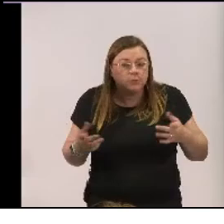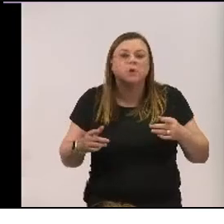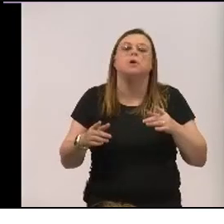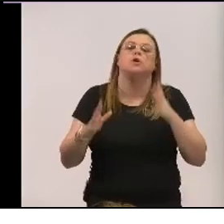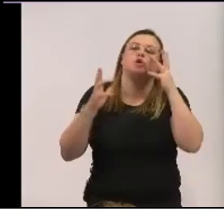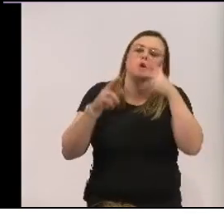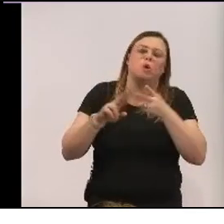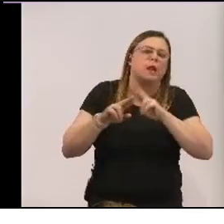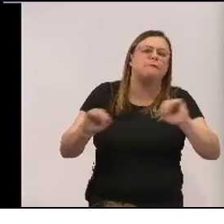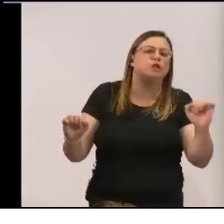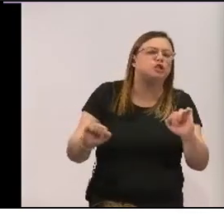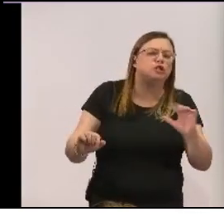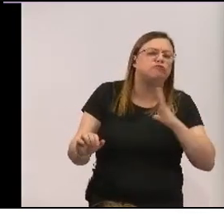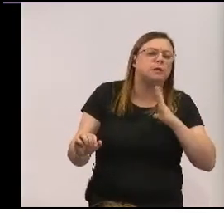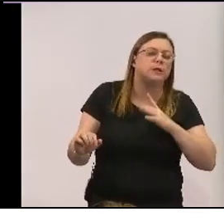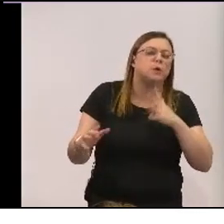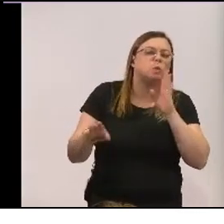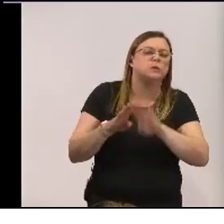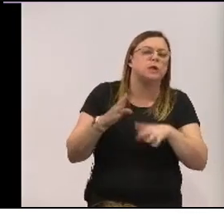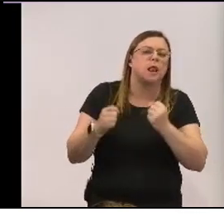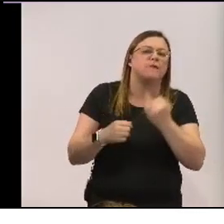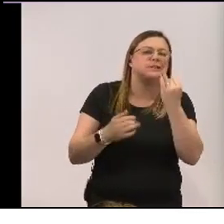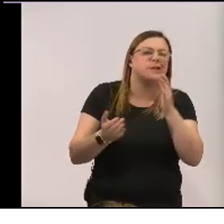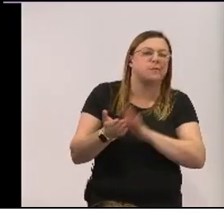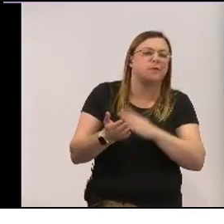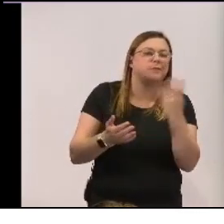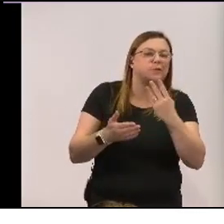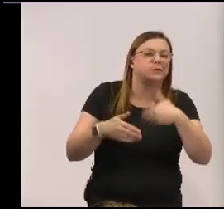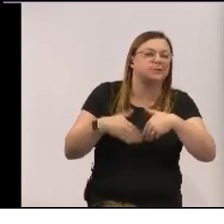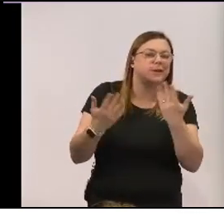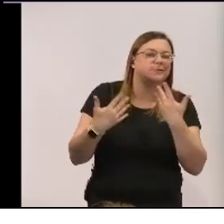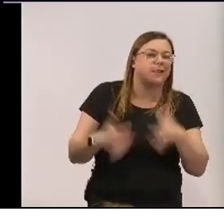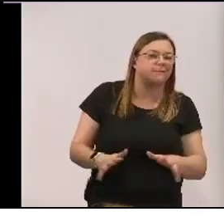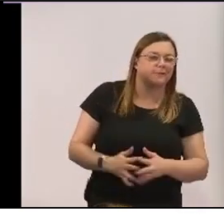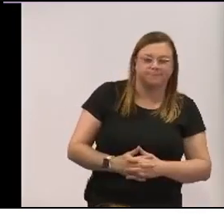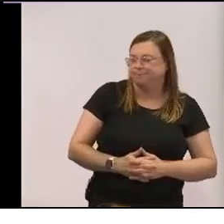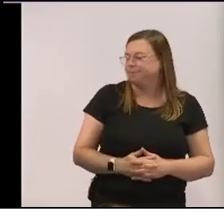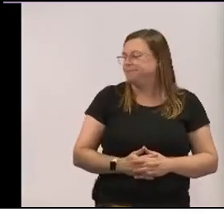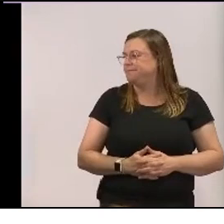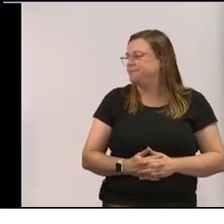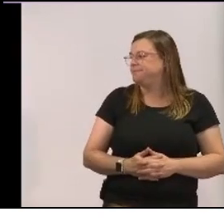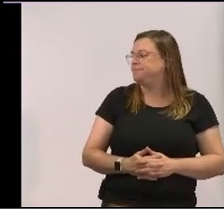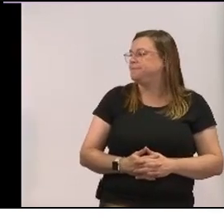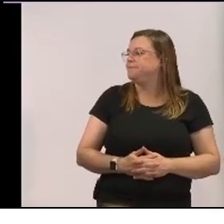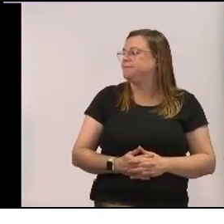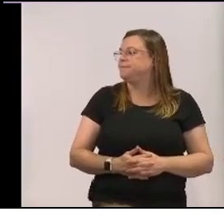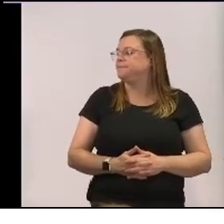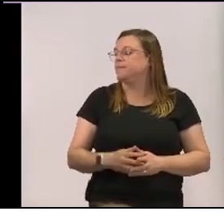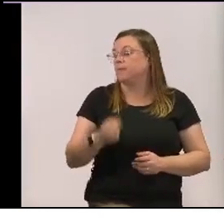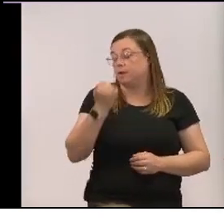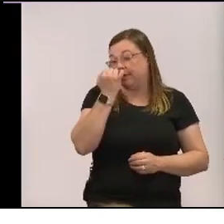we still have seven months and fourteen days. OK. So this session is going to